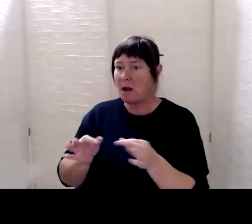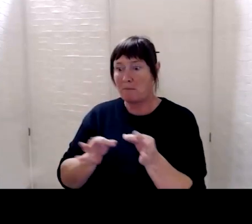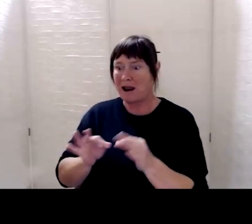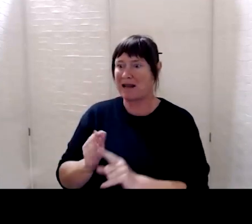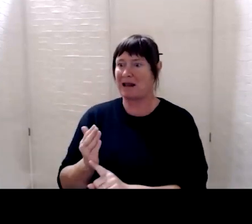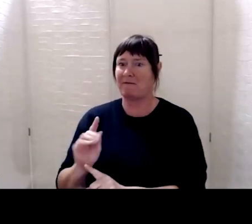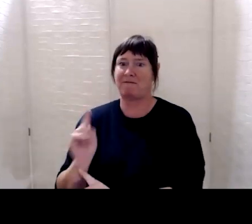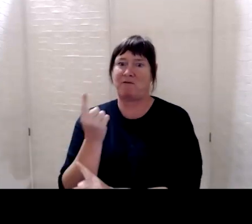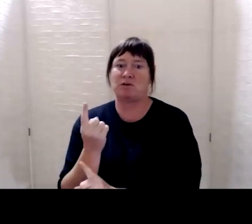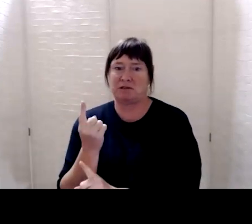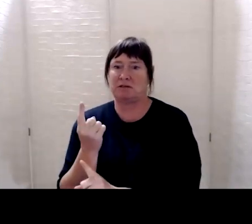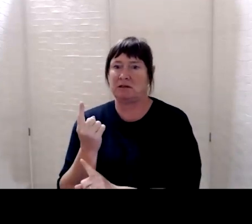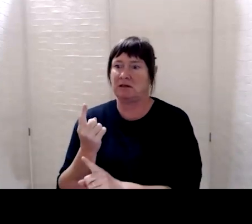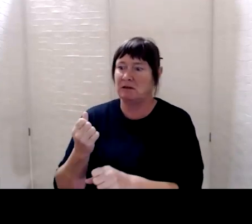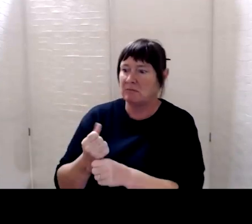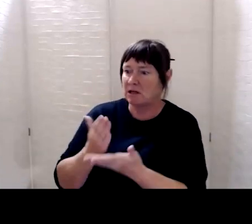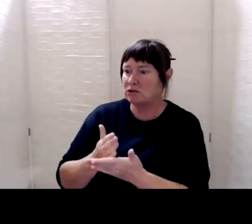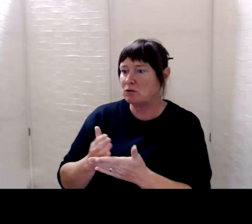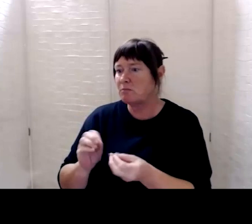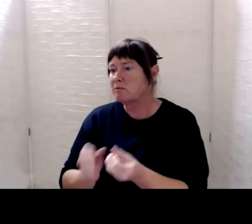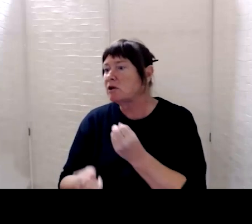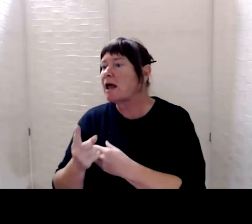and preventing issues by discussing things early,